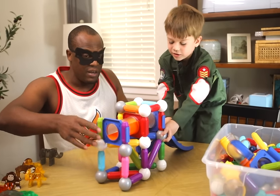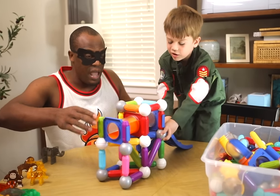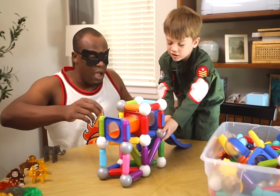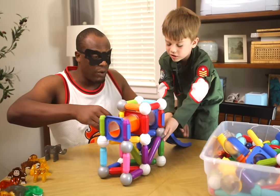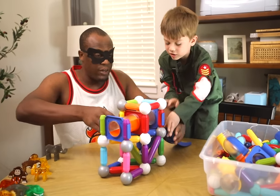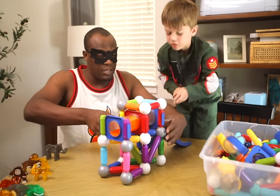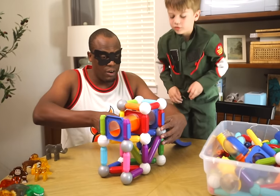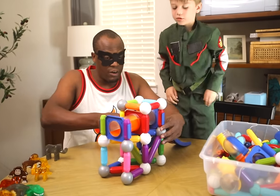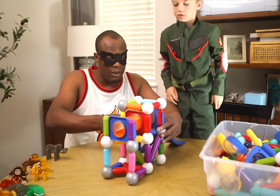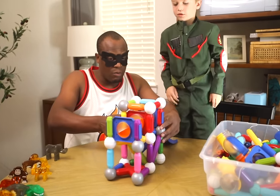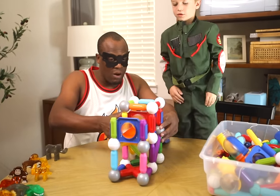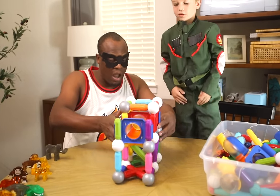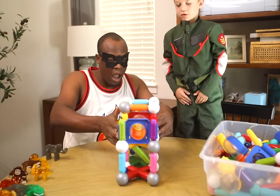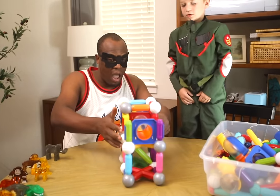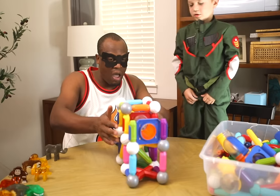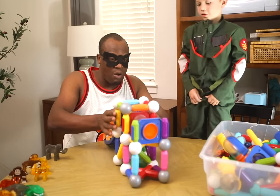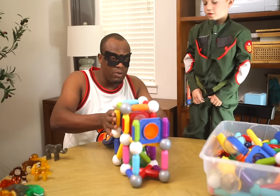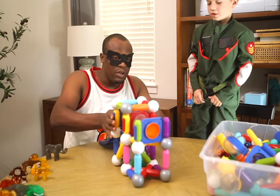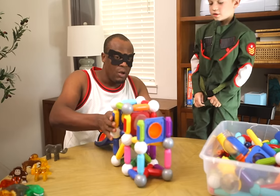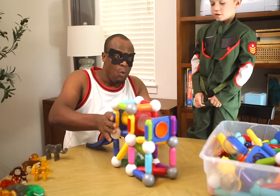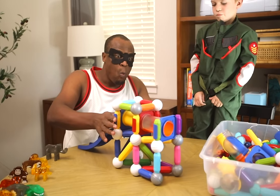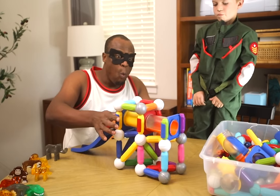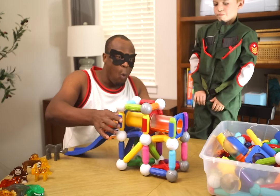Now we're going to turn it around. Whoa!